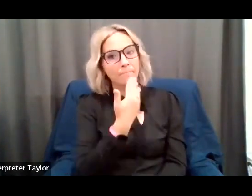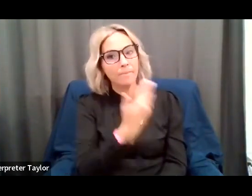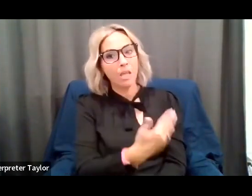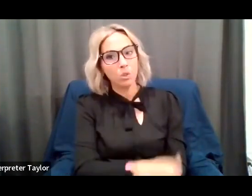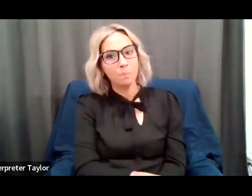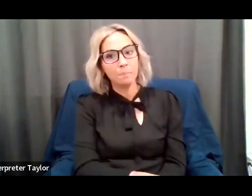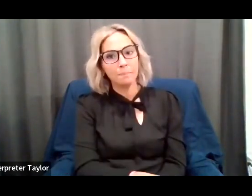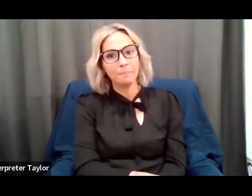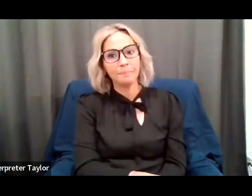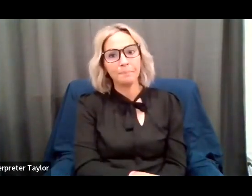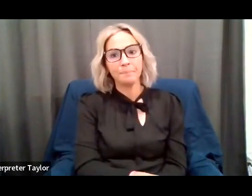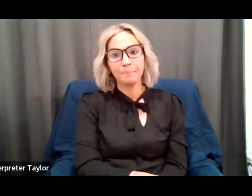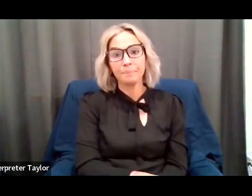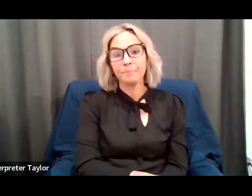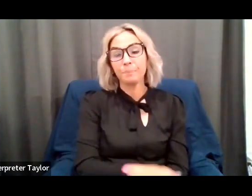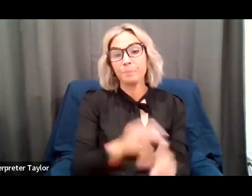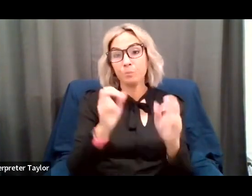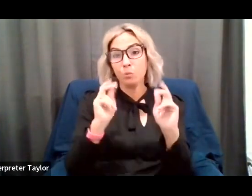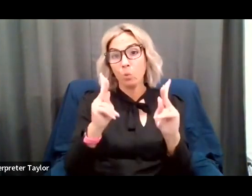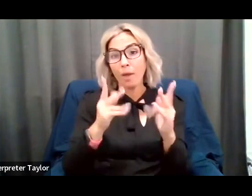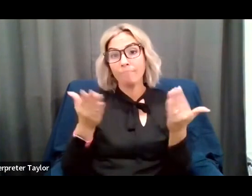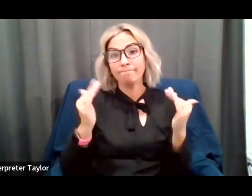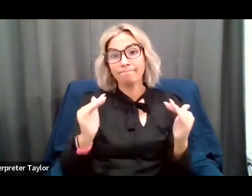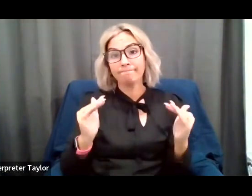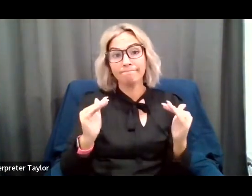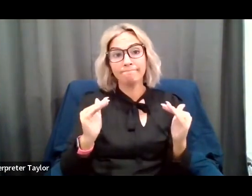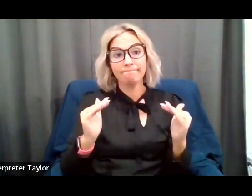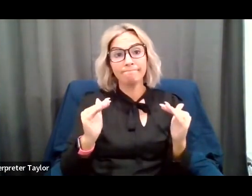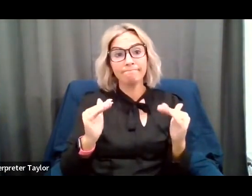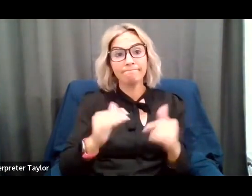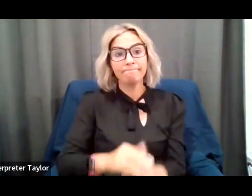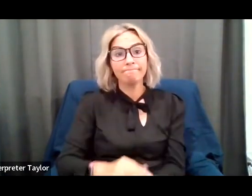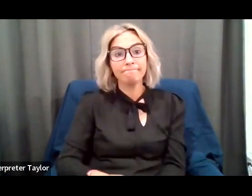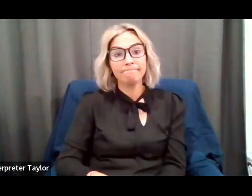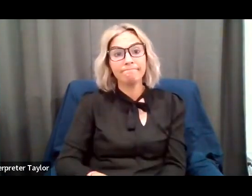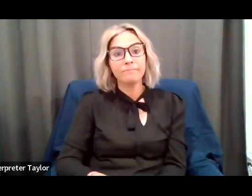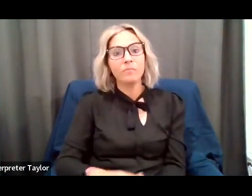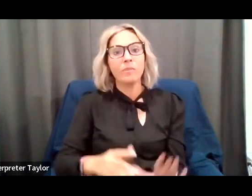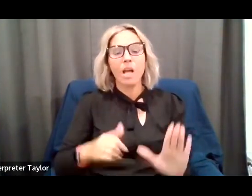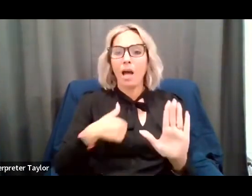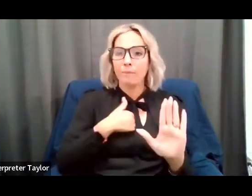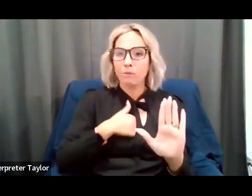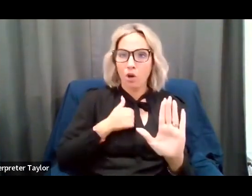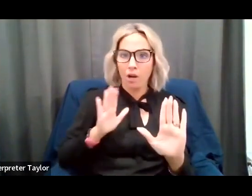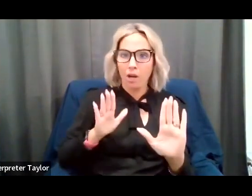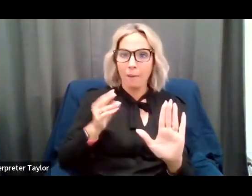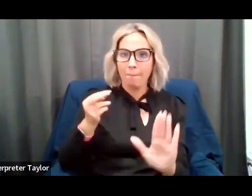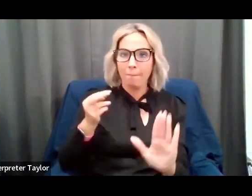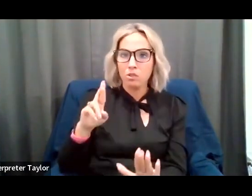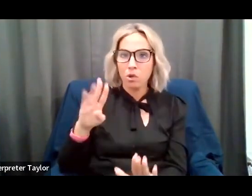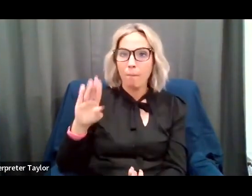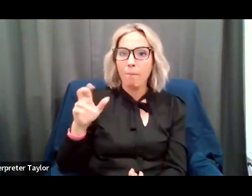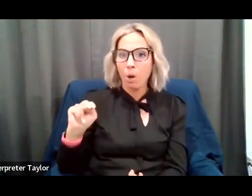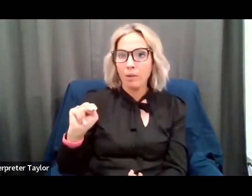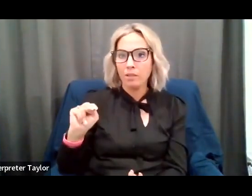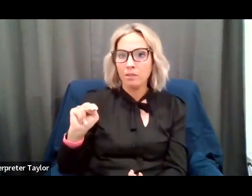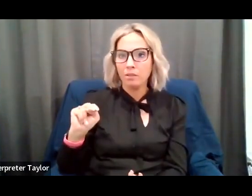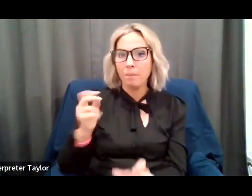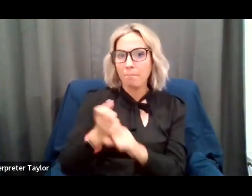Okay. Antel- [I'm sorry,] Mr. Bowen, uh, made some representations